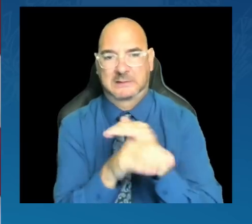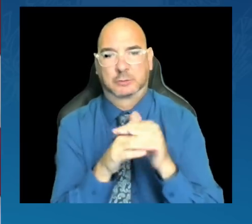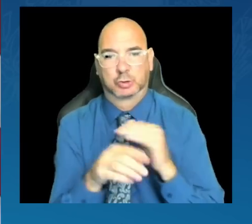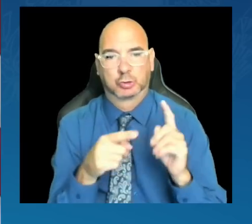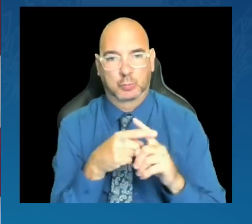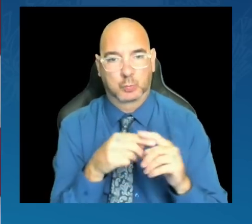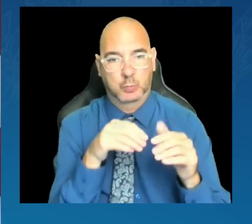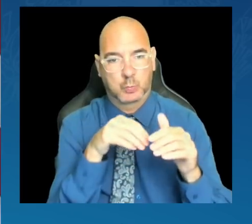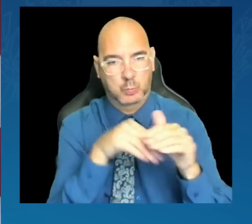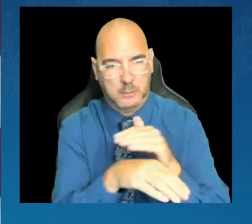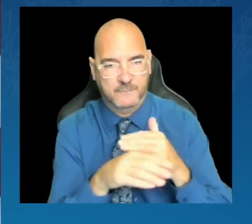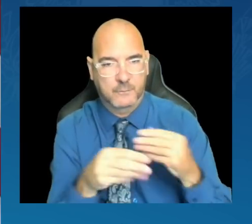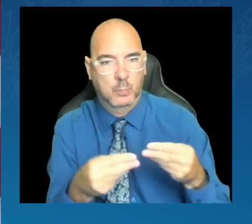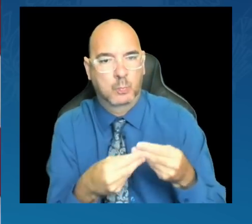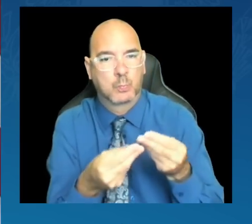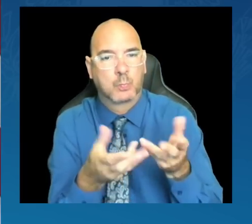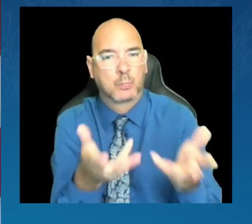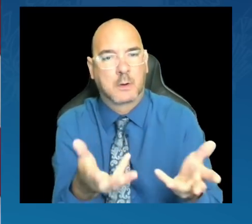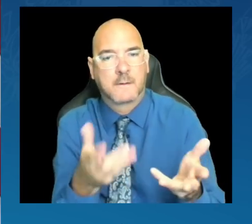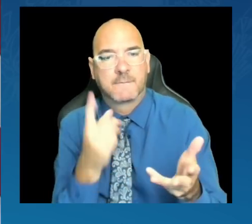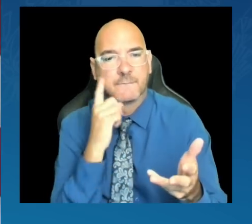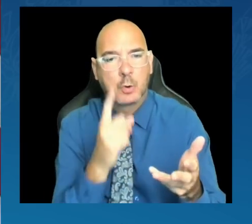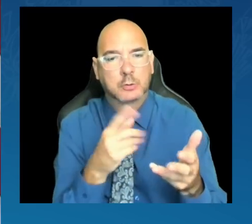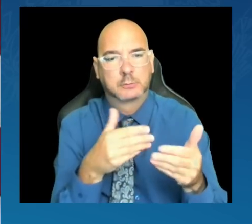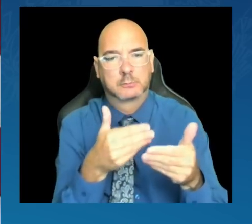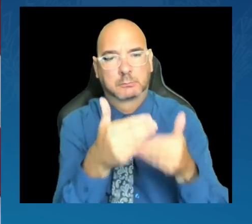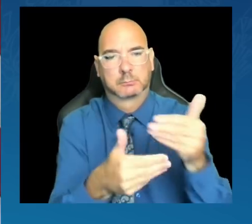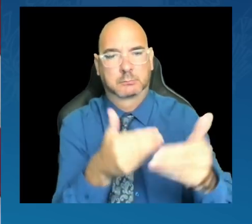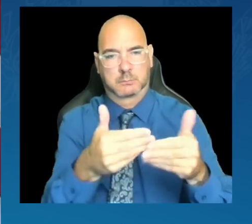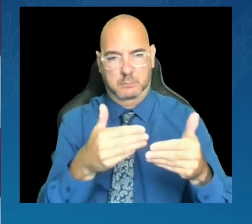and a woman's right to make decisions about her body relate